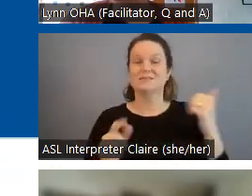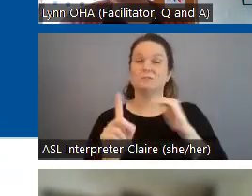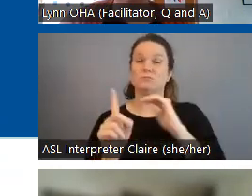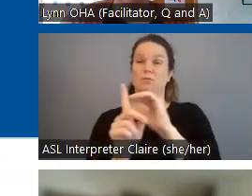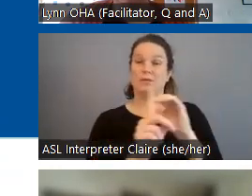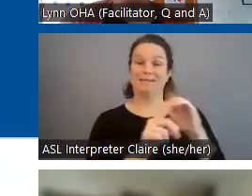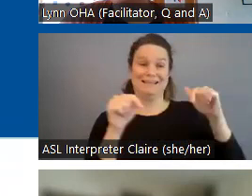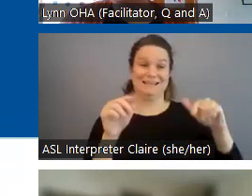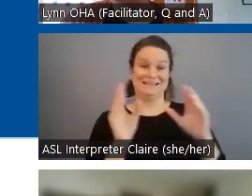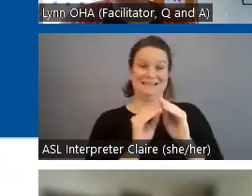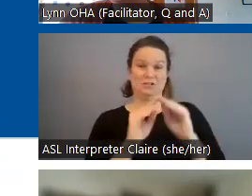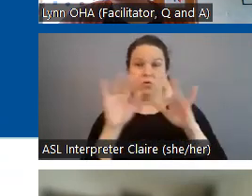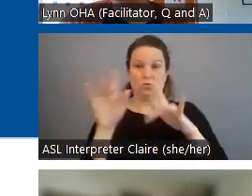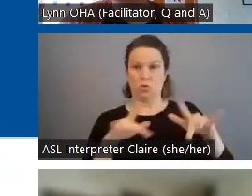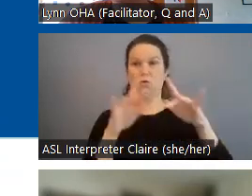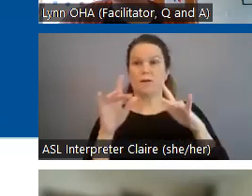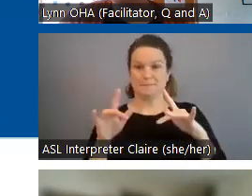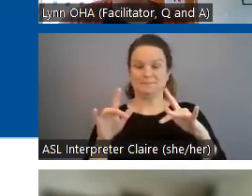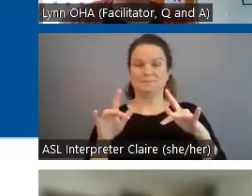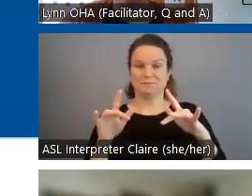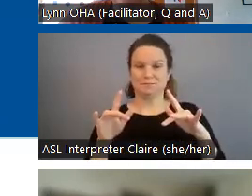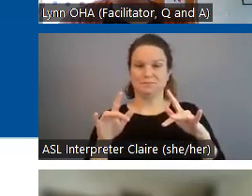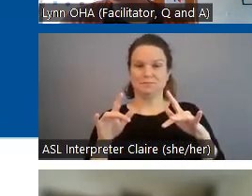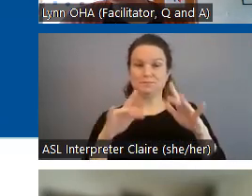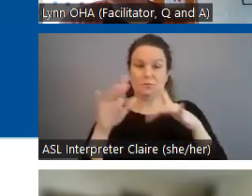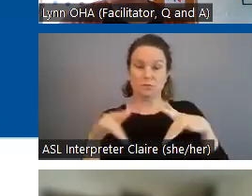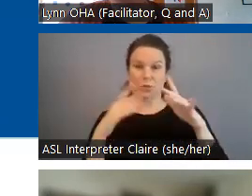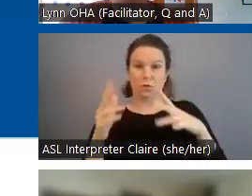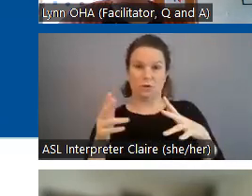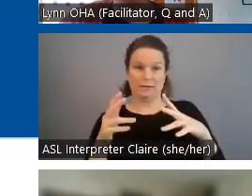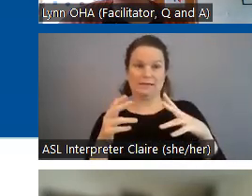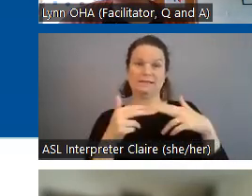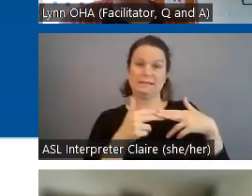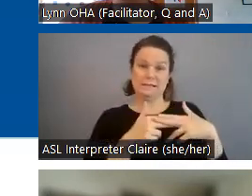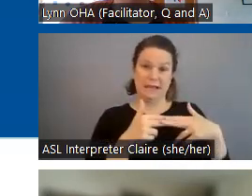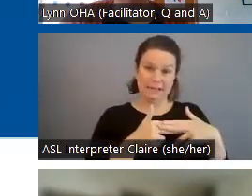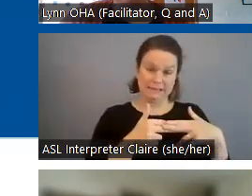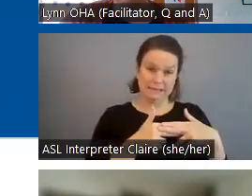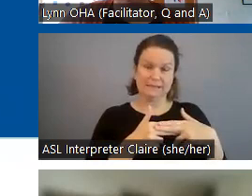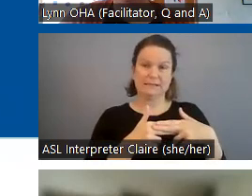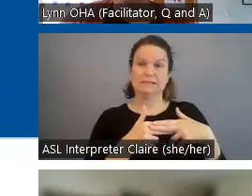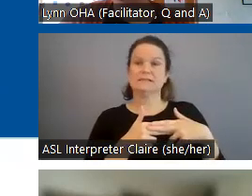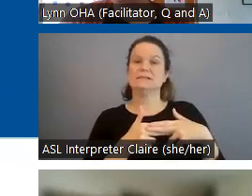session is being recorded and we will make the recording slides- the recording